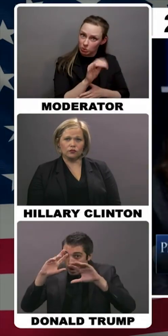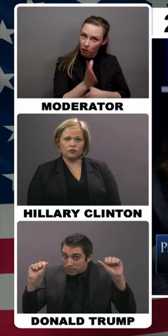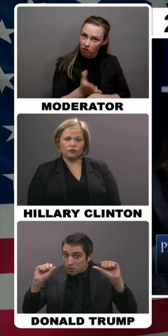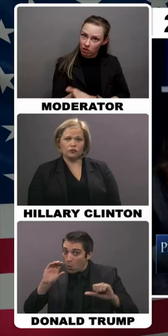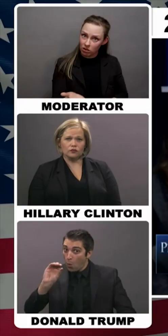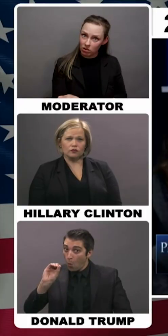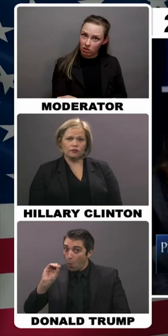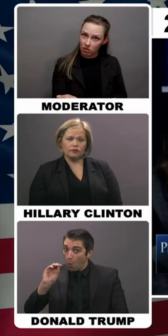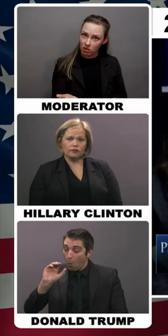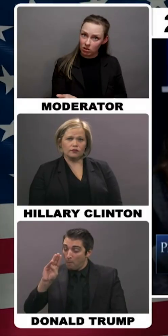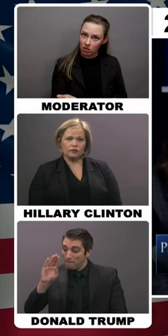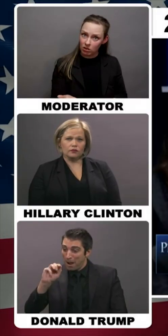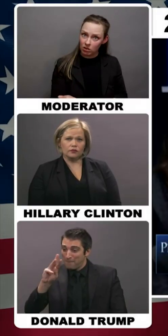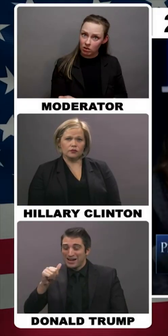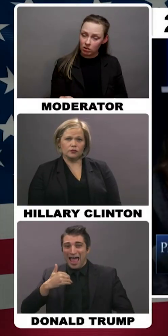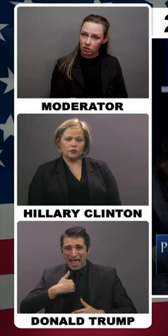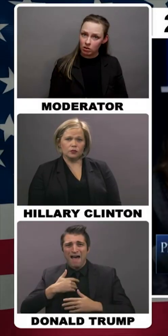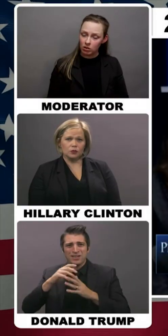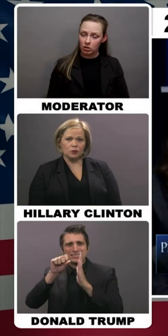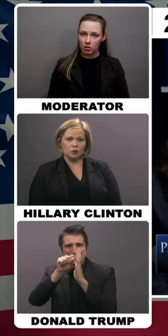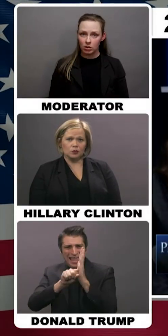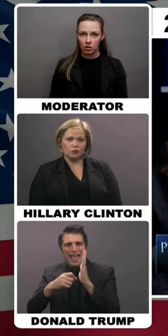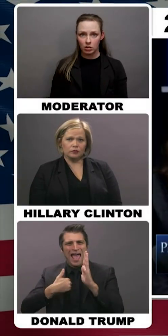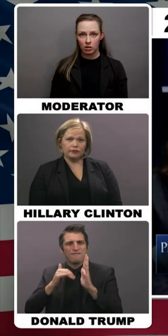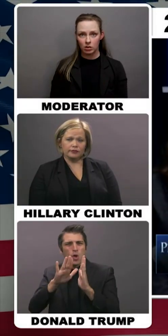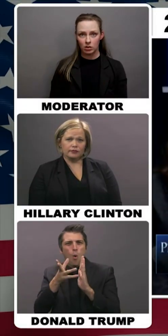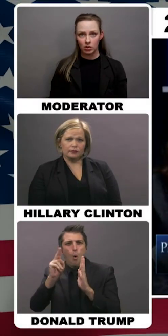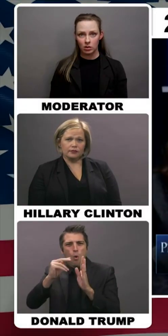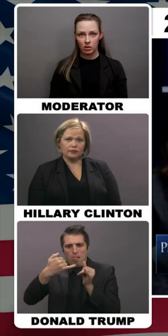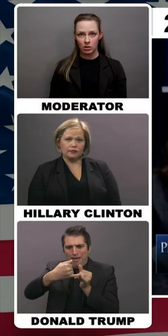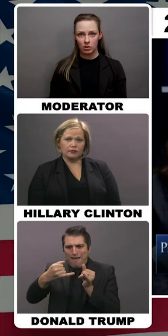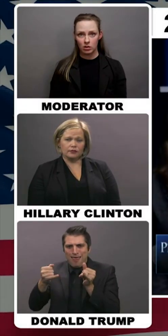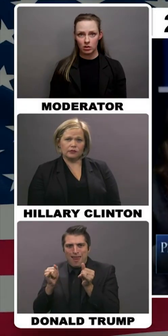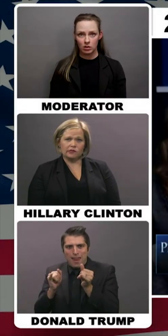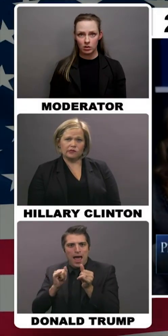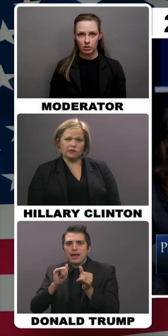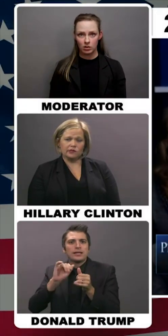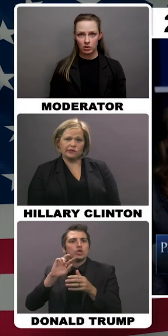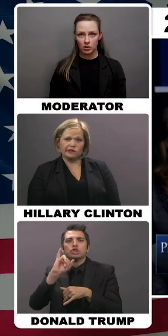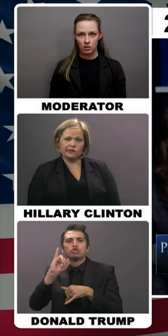the boundary lines around each state. And it was almost gone until just very toward the end